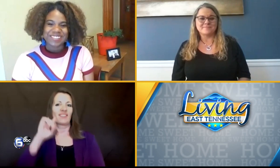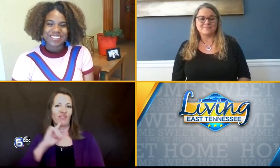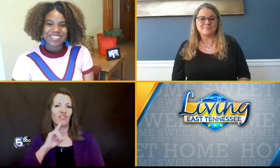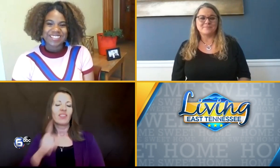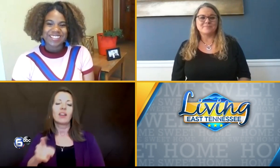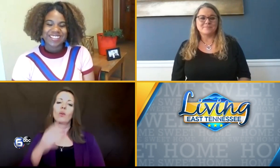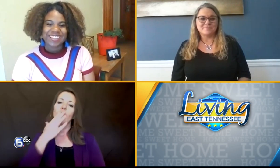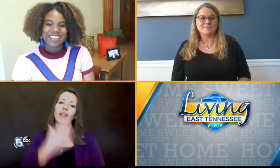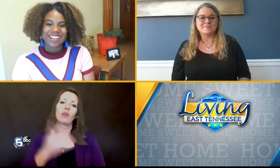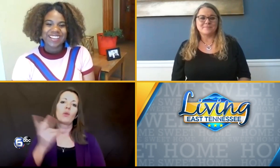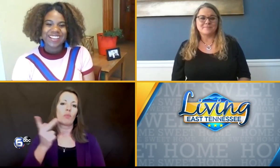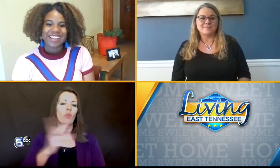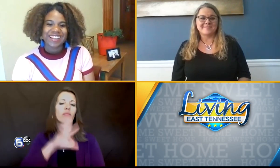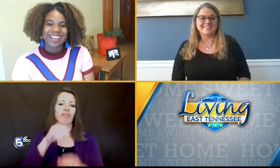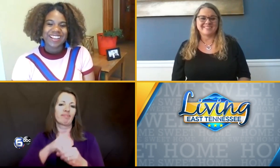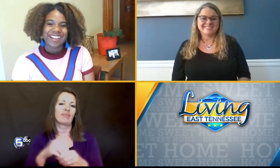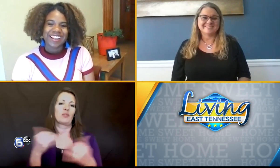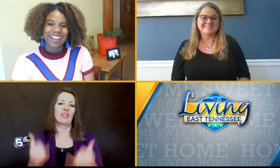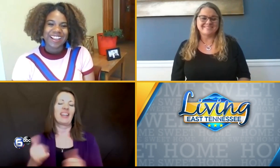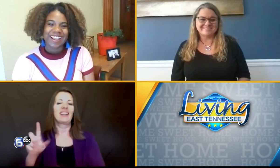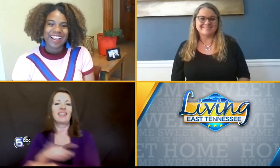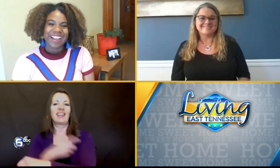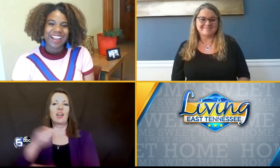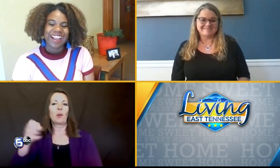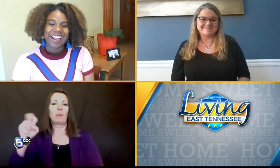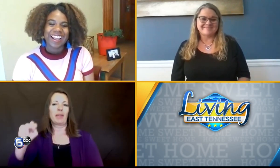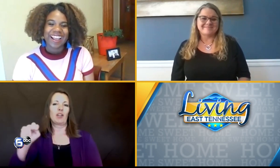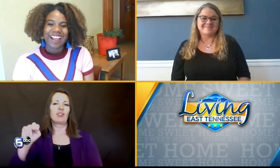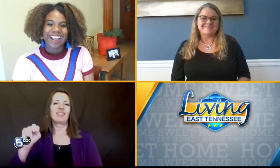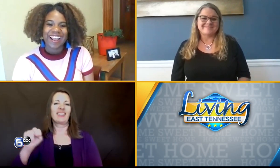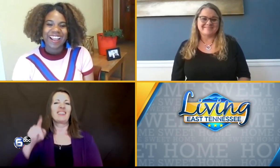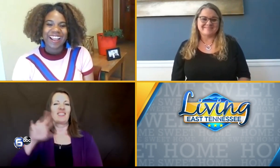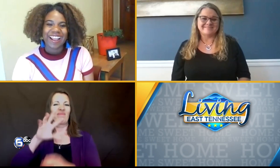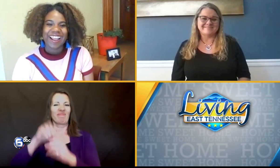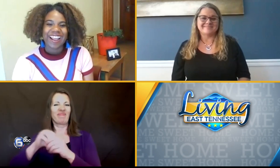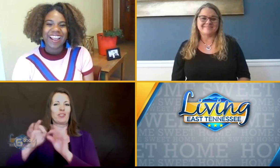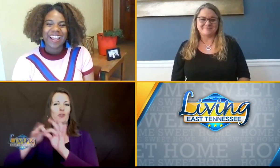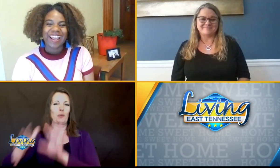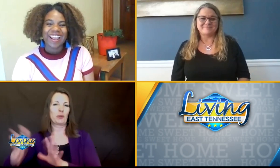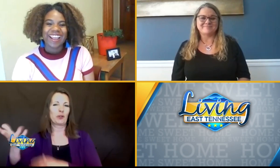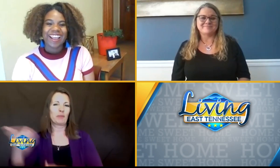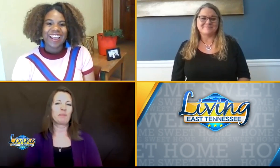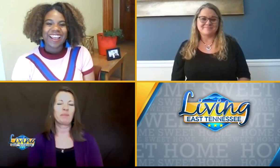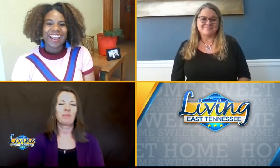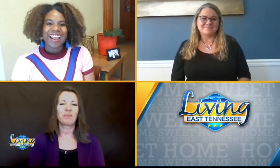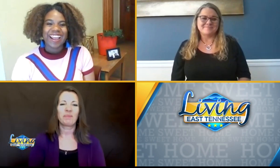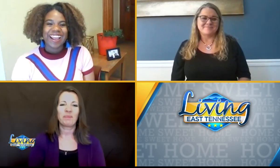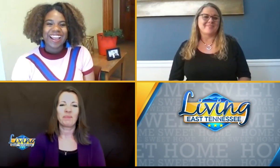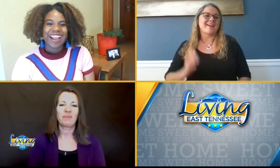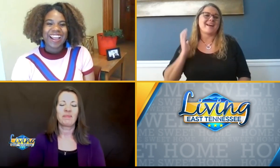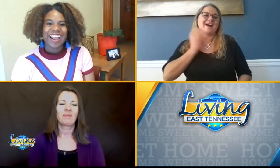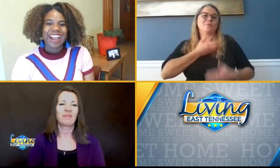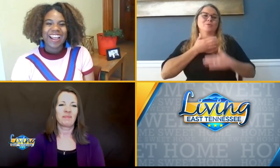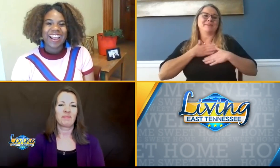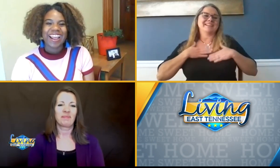OF OUR STUDENTS IN EAST TENNESSEE AND BEYOND ARE AFFECTED PUTTING US AS JESSICA, FOR THE DEATH AND HER INTERPRETER IS DANIEL PETERSON. THANK YOU FOR BEING HERE WITH